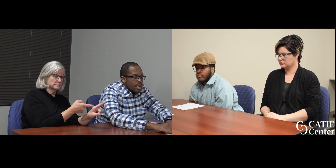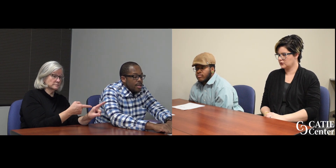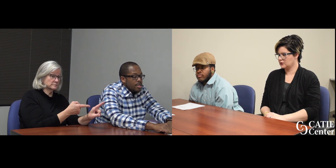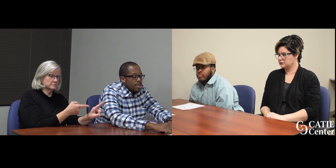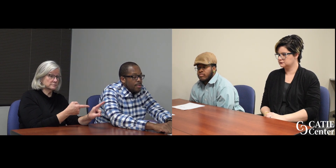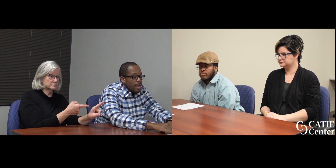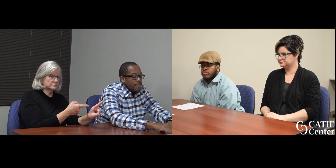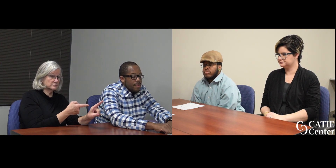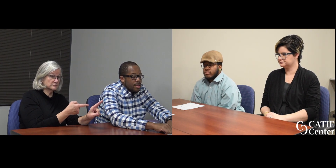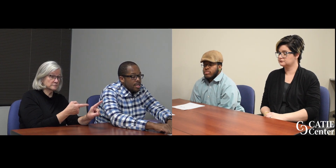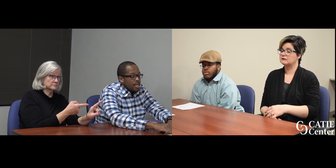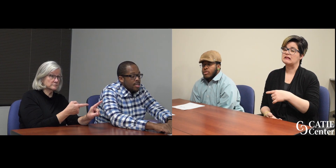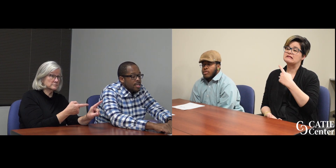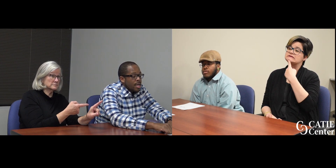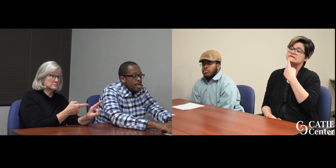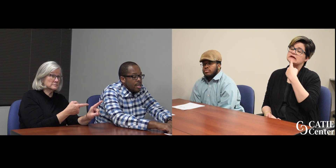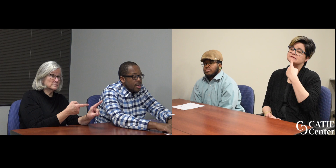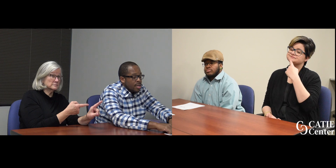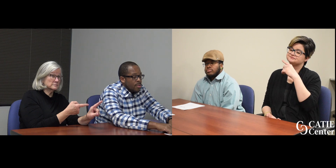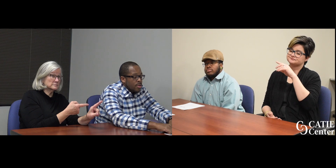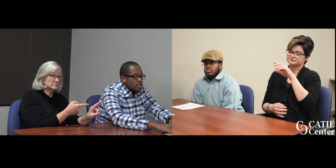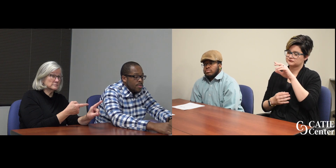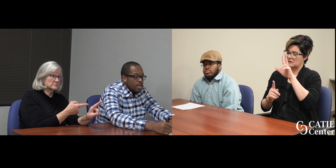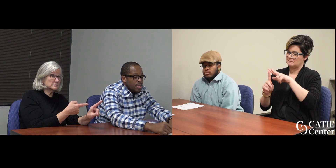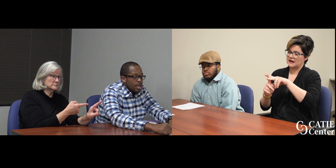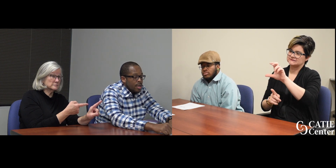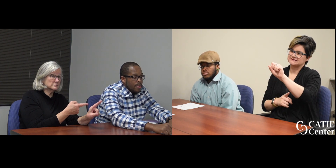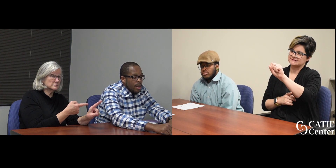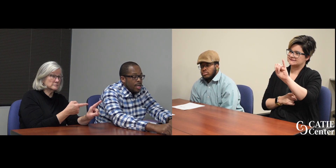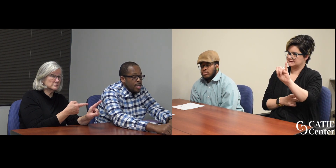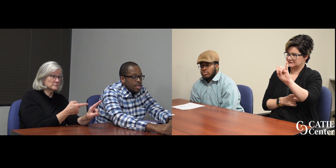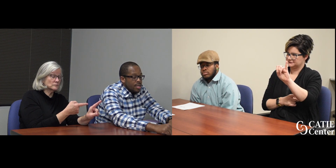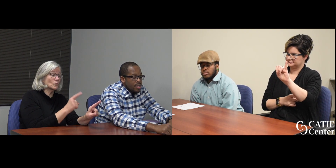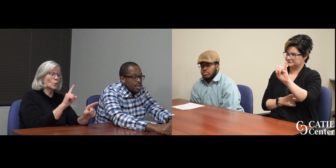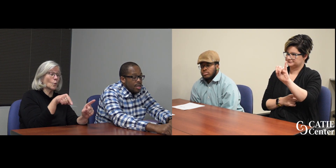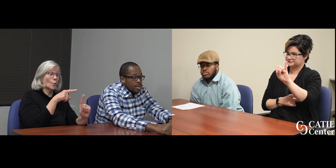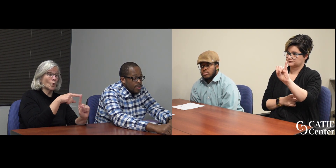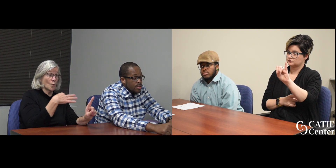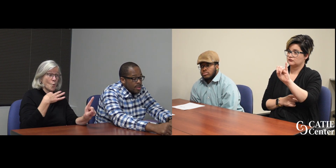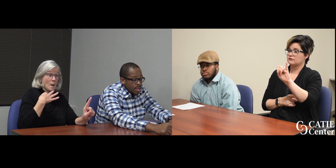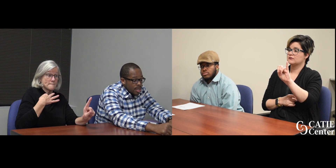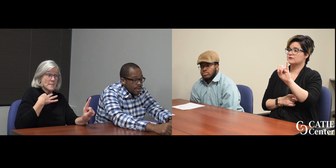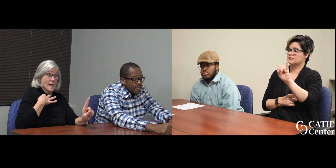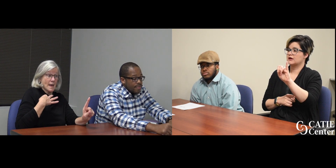say that you're applying for this SSI, which will be you're not blind, but you are deaf,